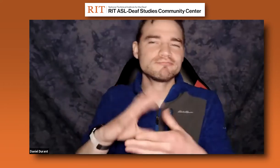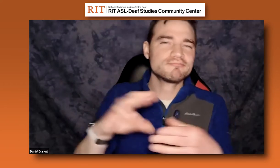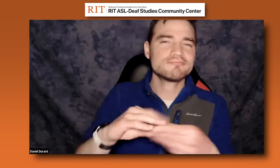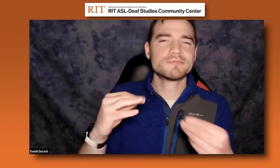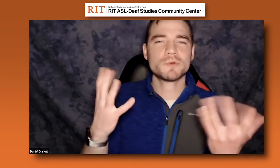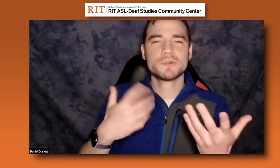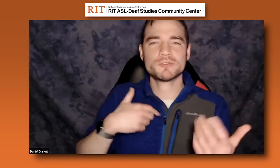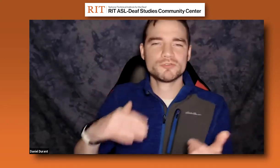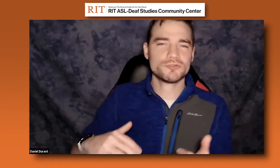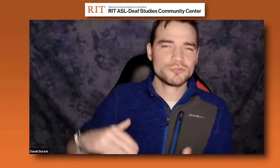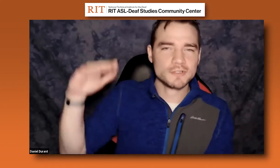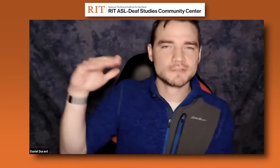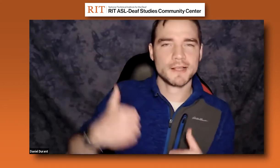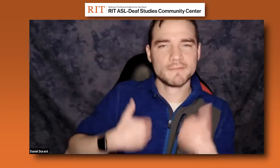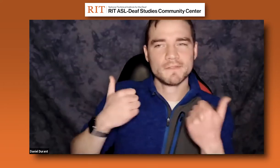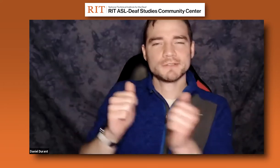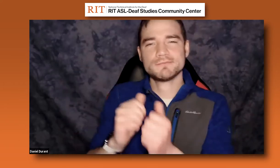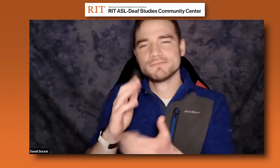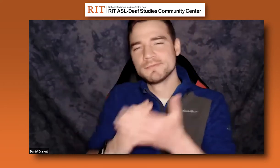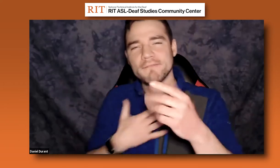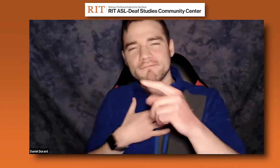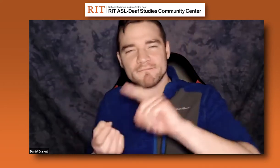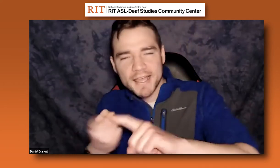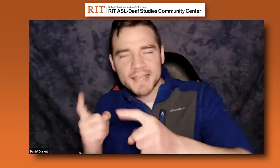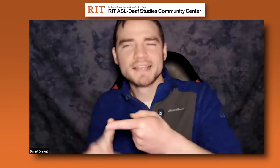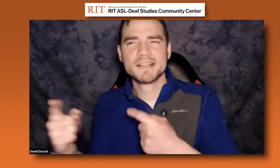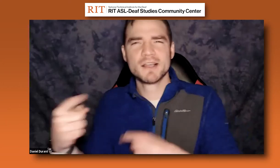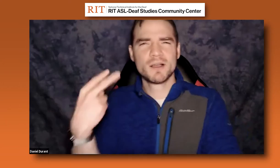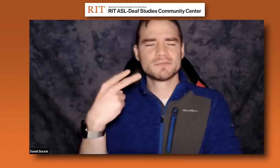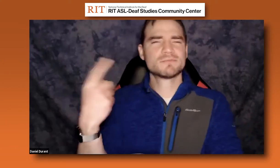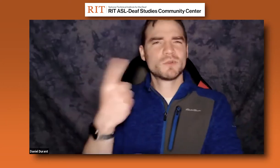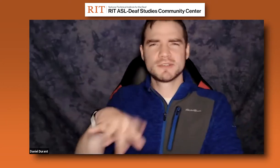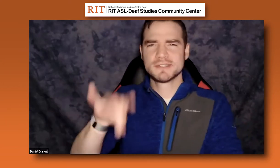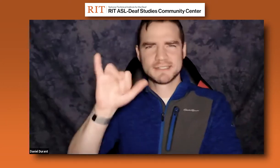I'll talk about what it was like growing up...